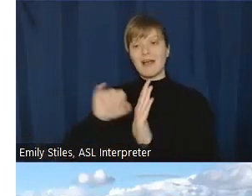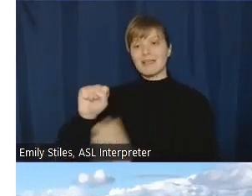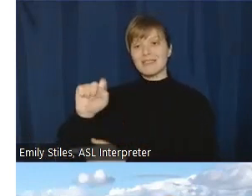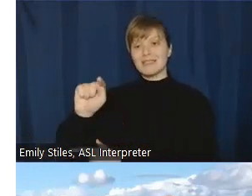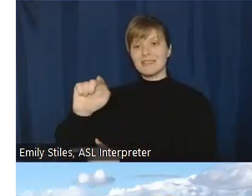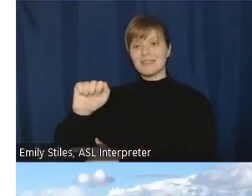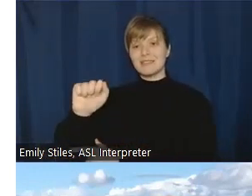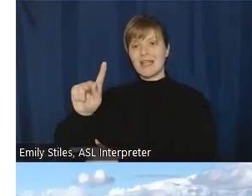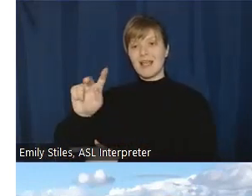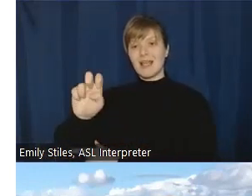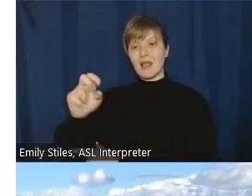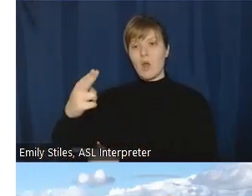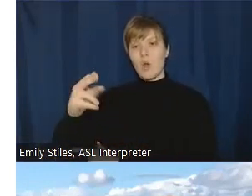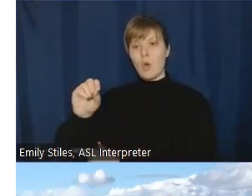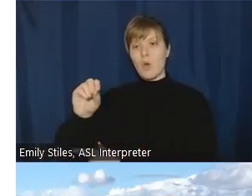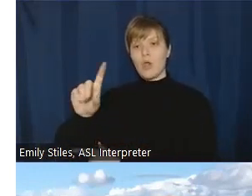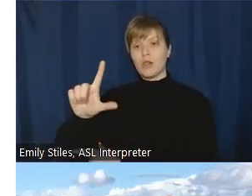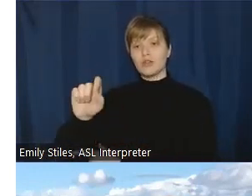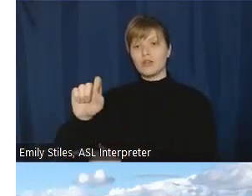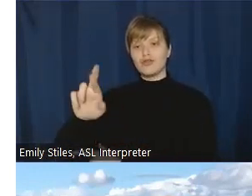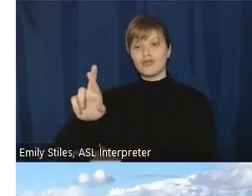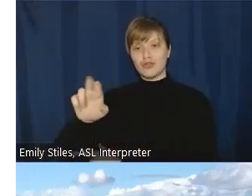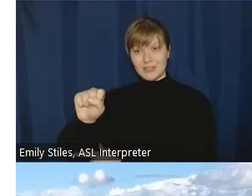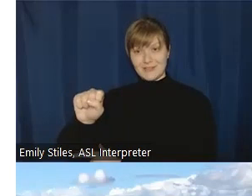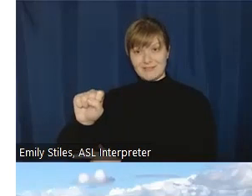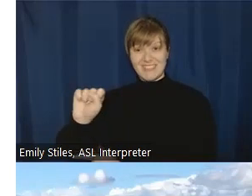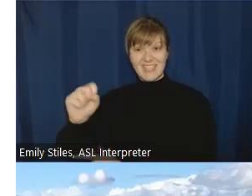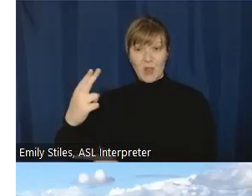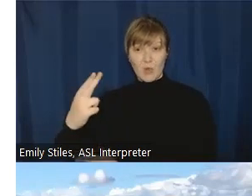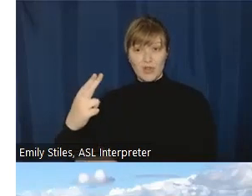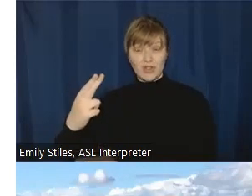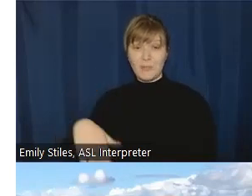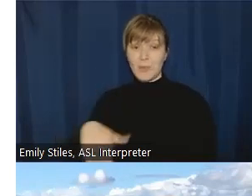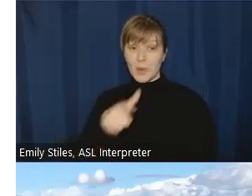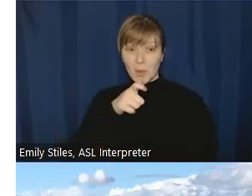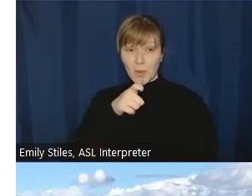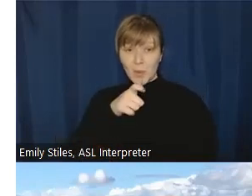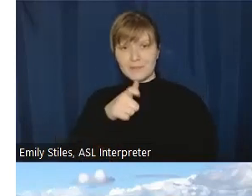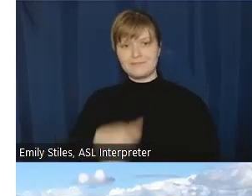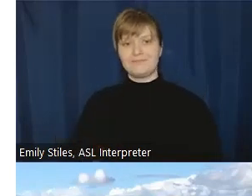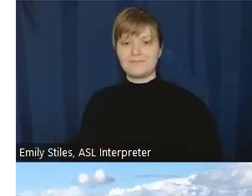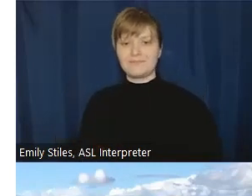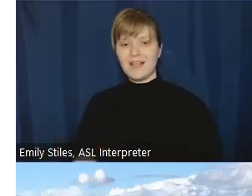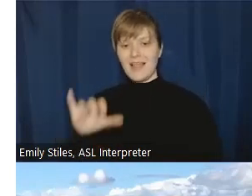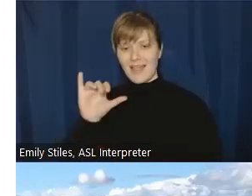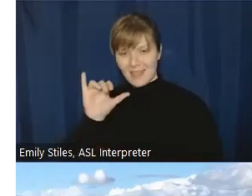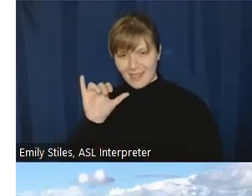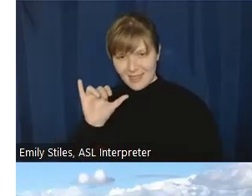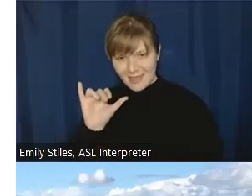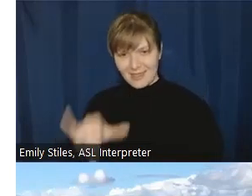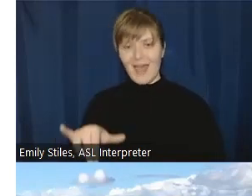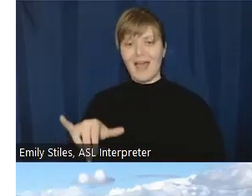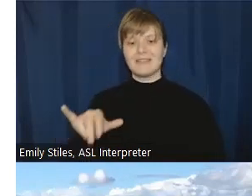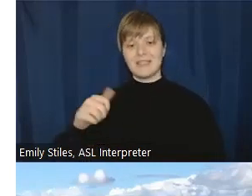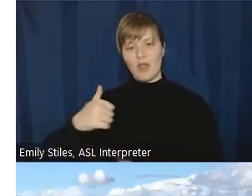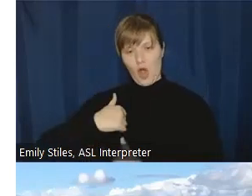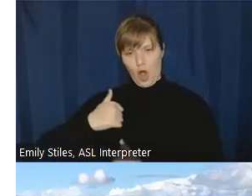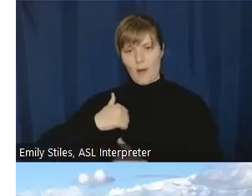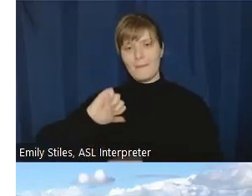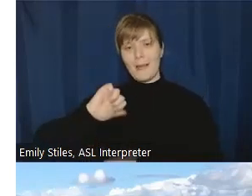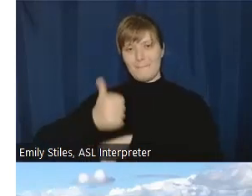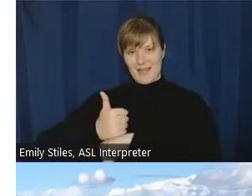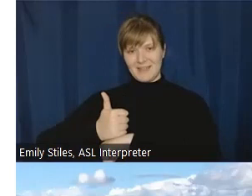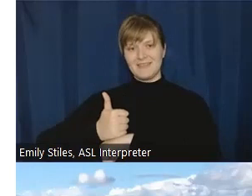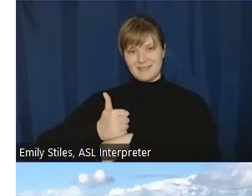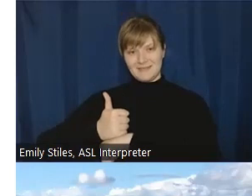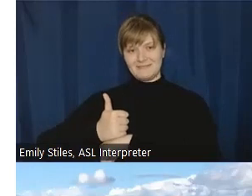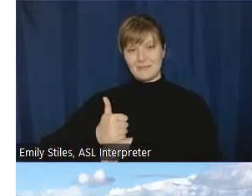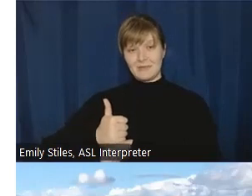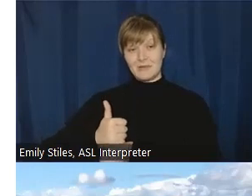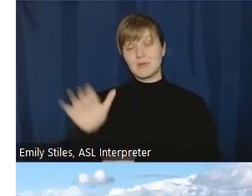One of the major stakeholders was Fort Hunter Liggett. This is the Army base of about 165,000